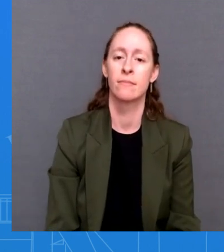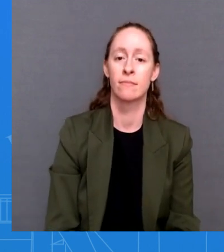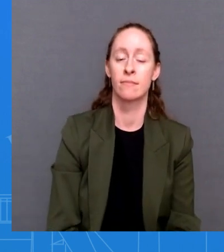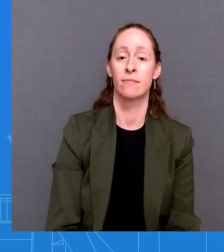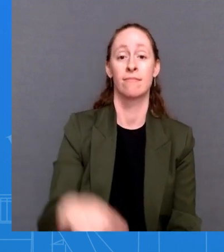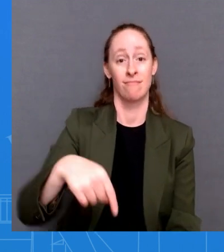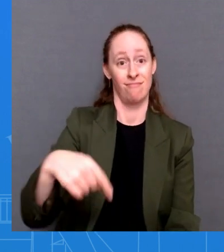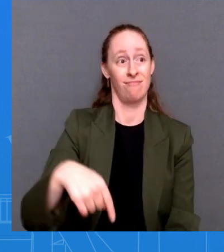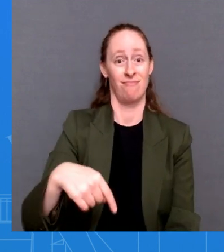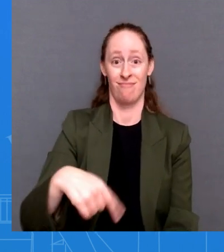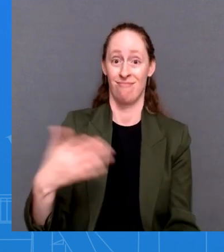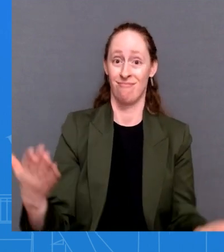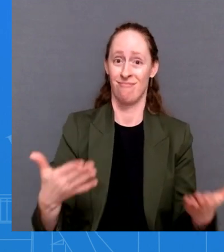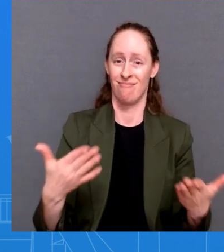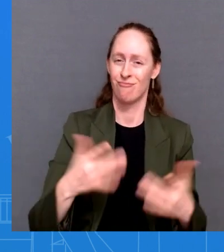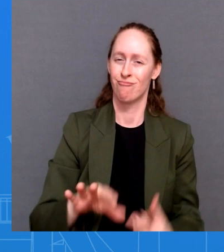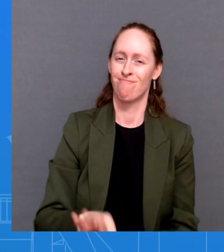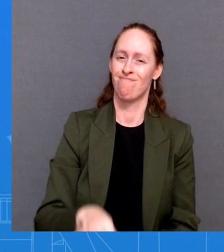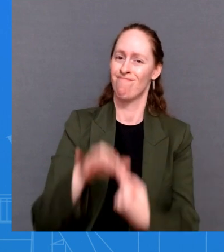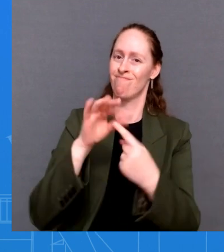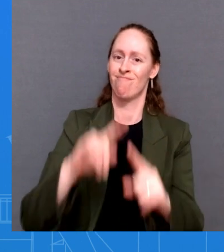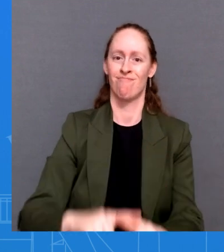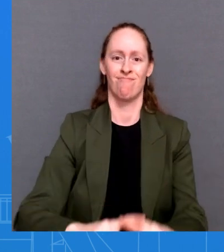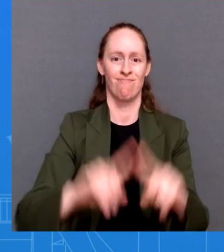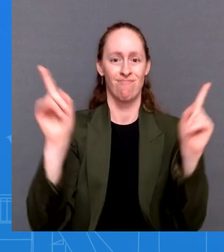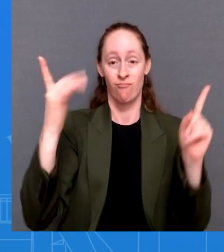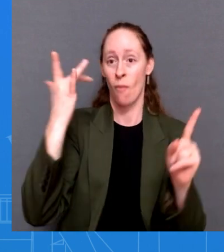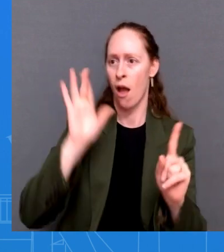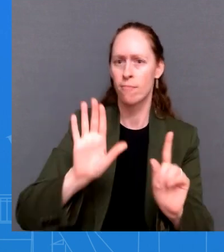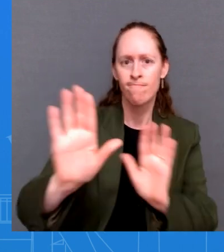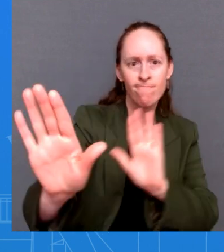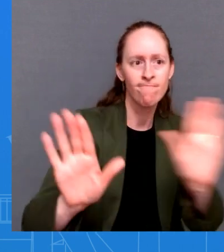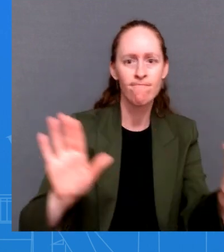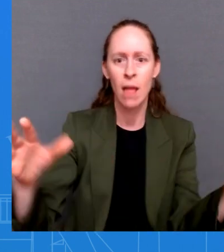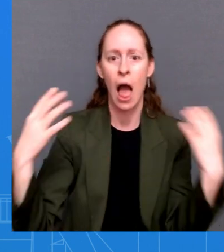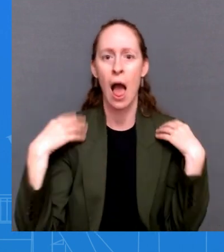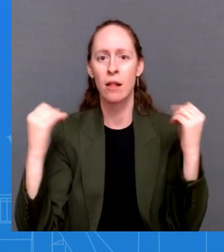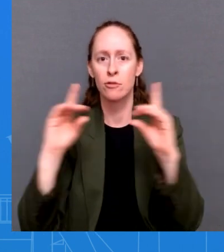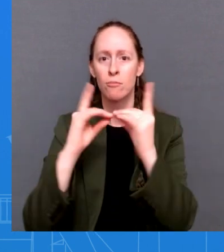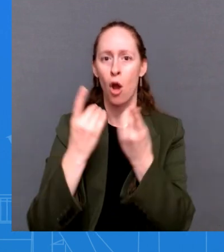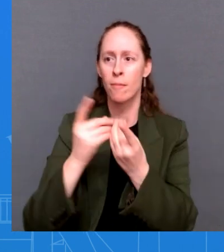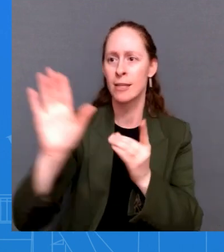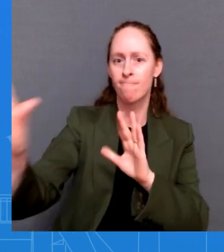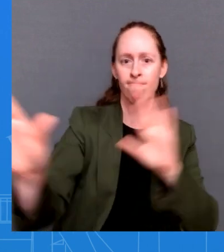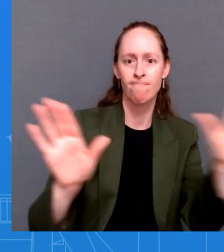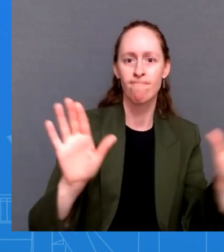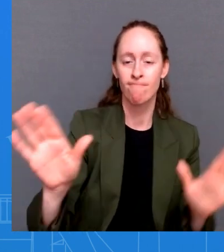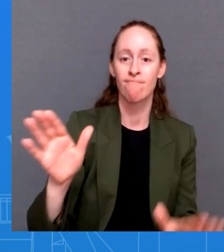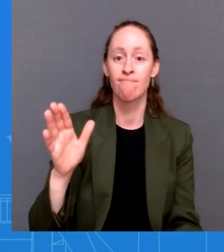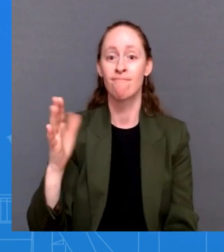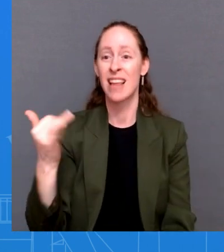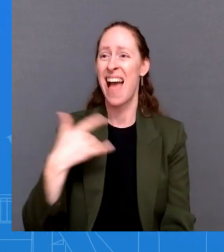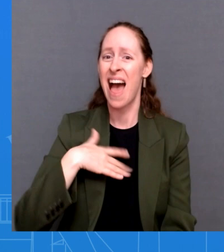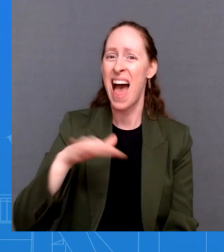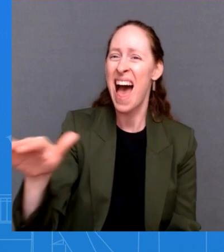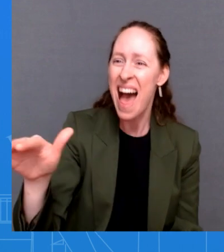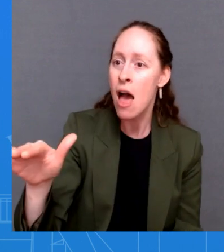that can keep data from coming from local jurisdictions to the CDC. The effort to secure monkeypox vaccine data represents